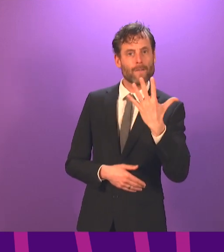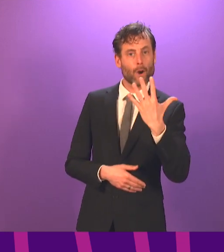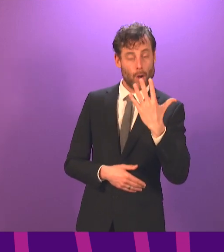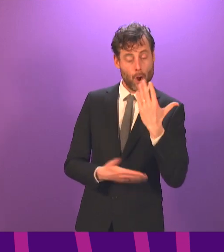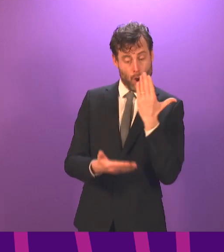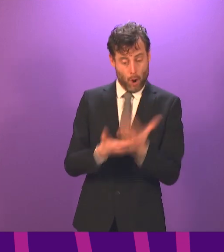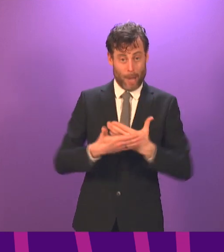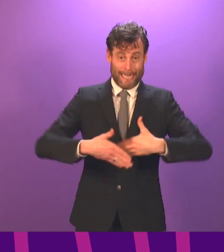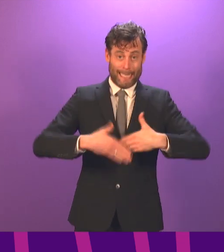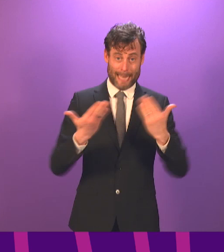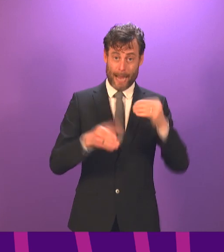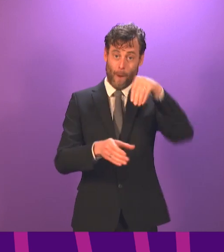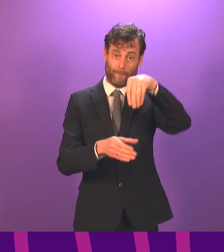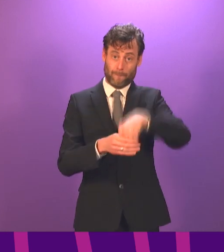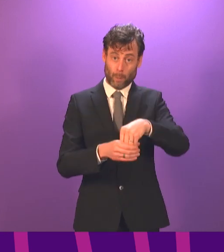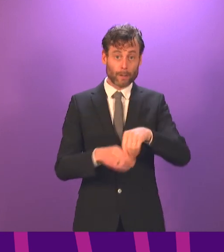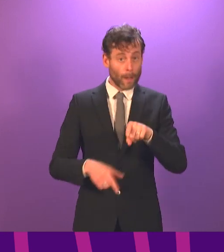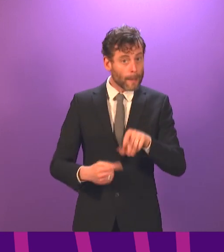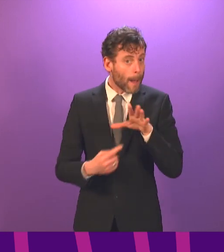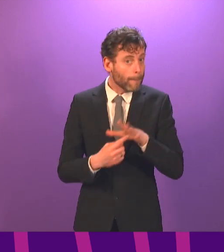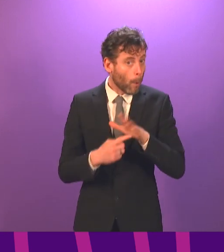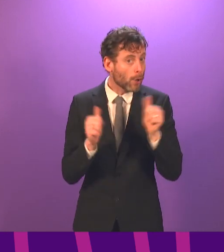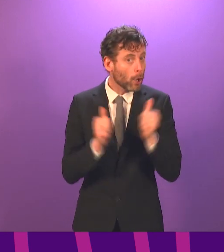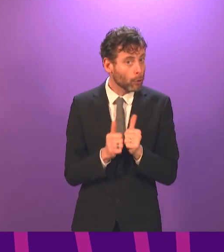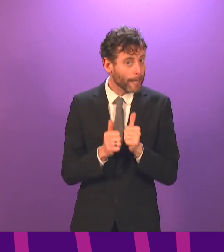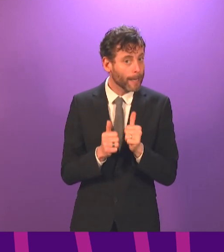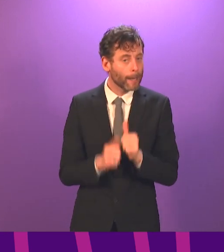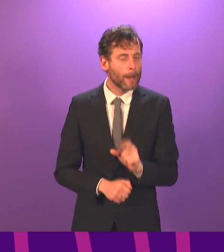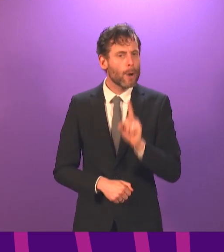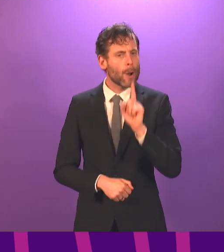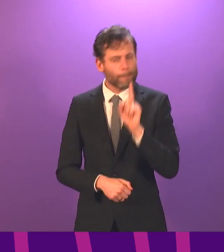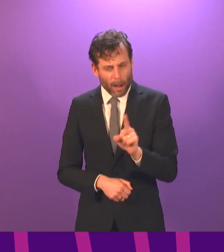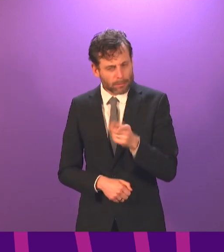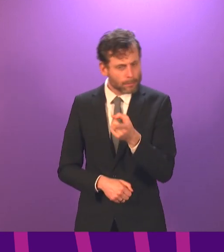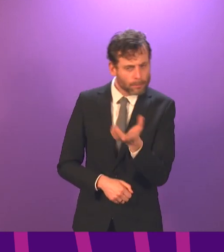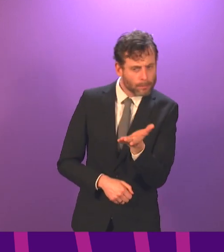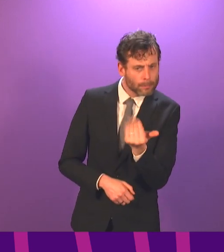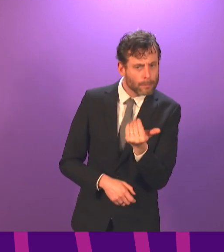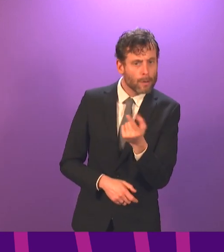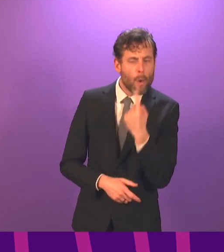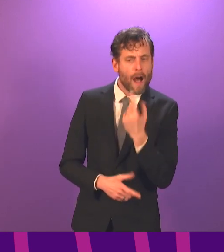measure, but will the minister advise me what the Scottish Government will do to ensure